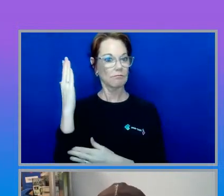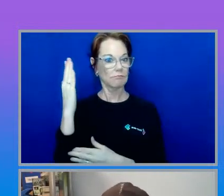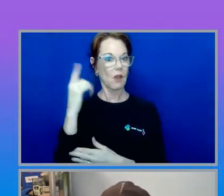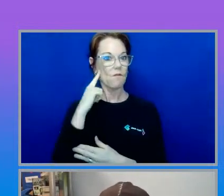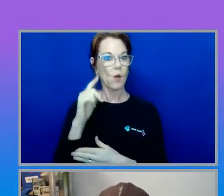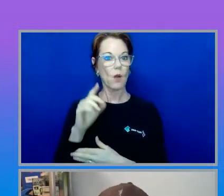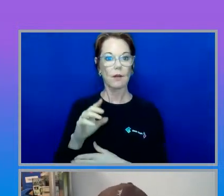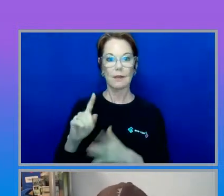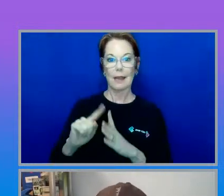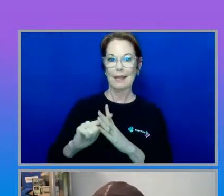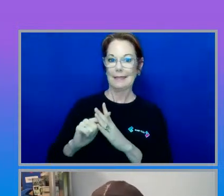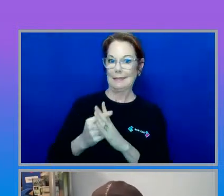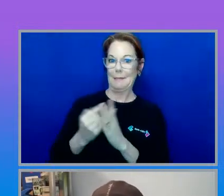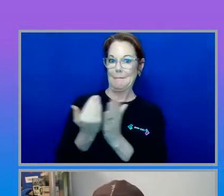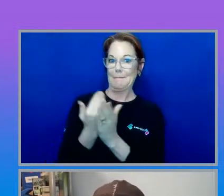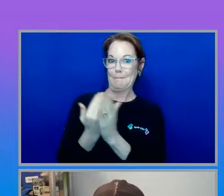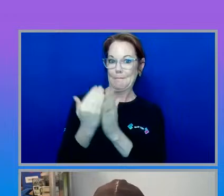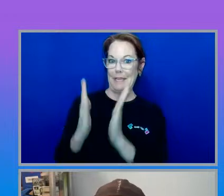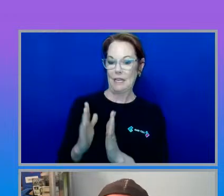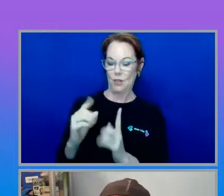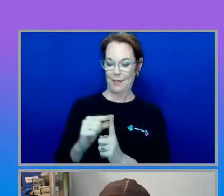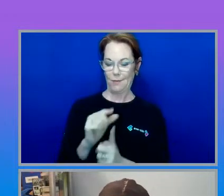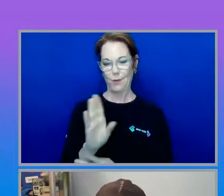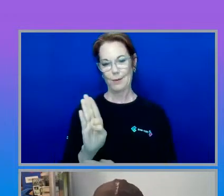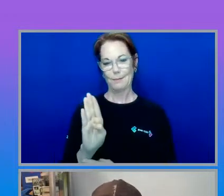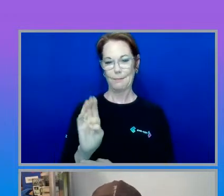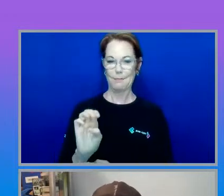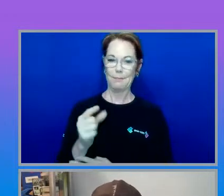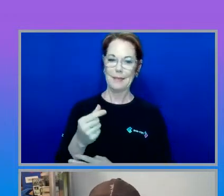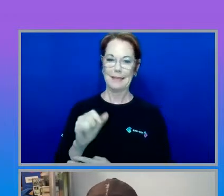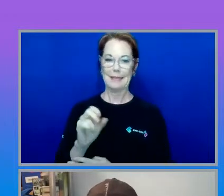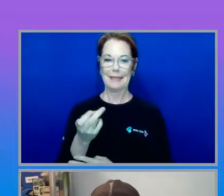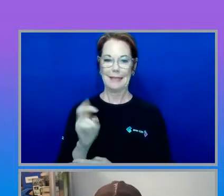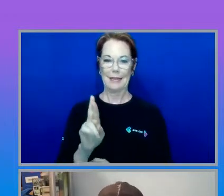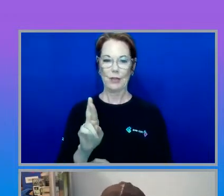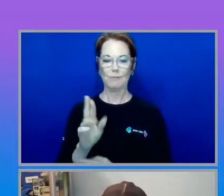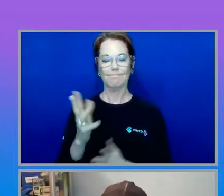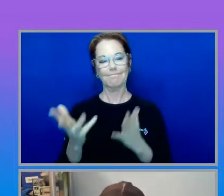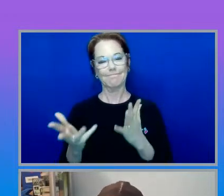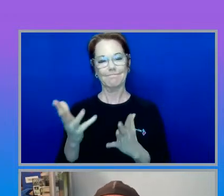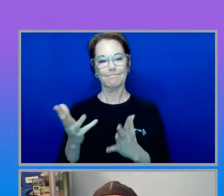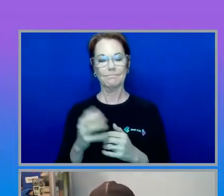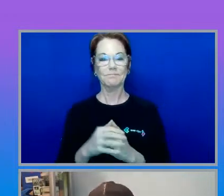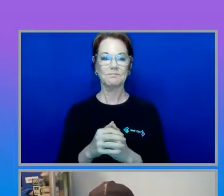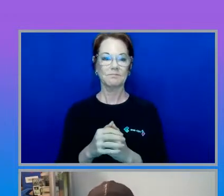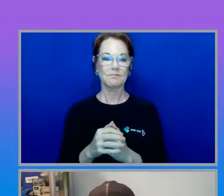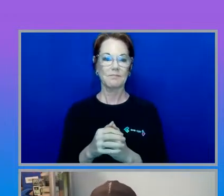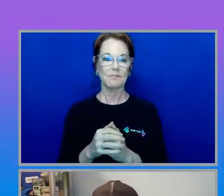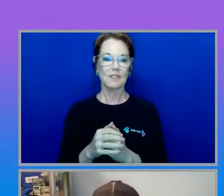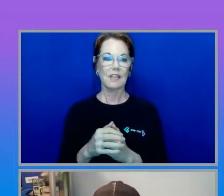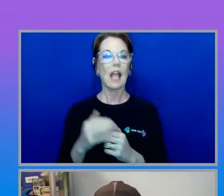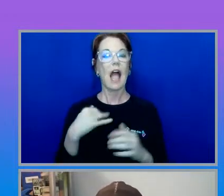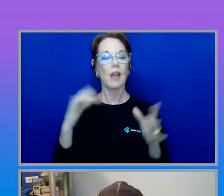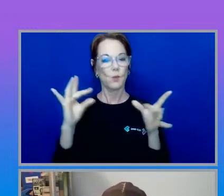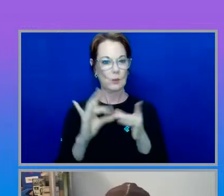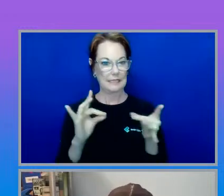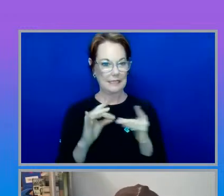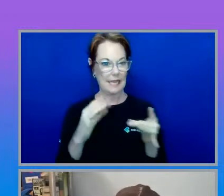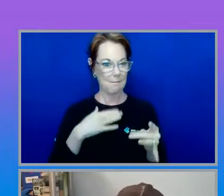for beginners, but the word beginner might be a little bit